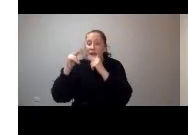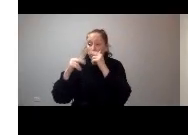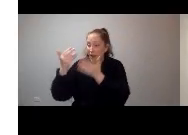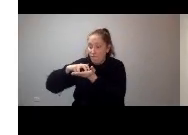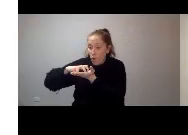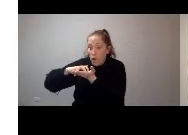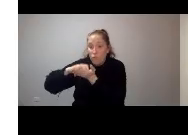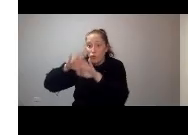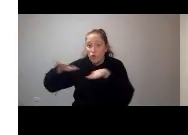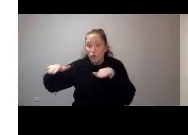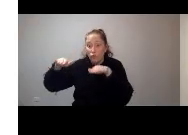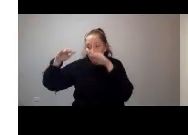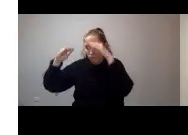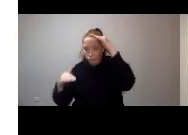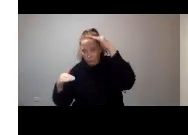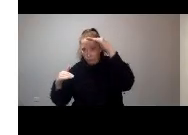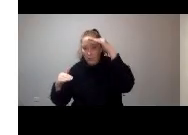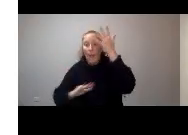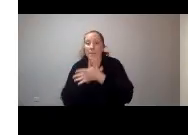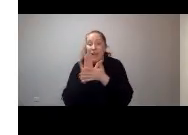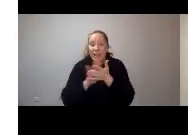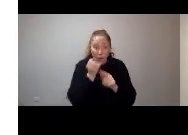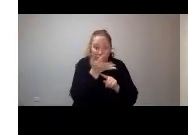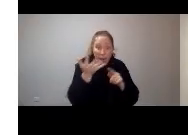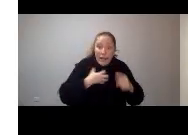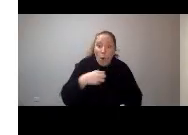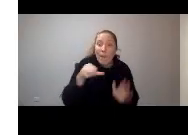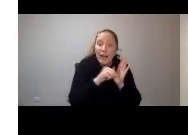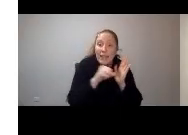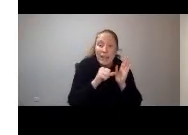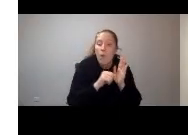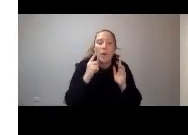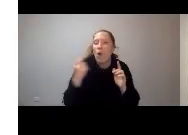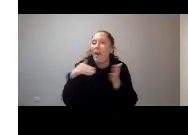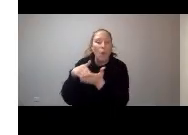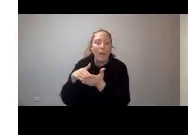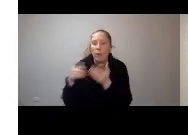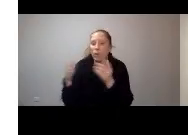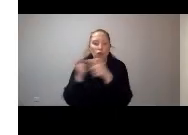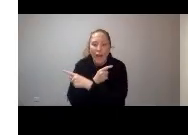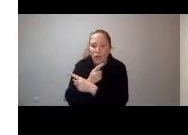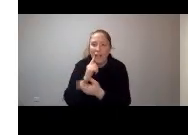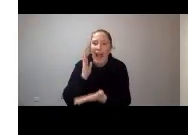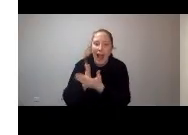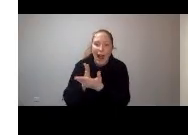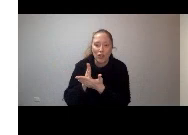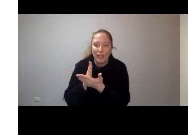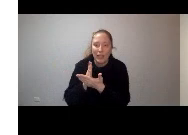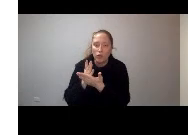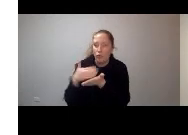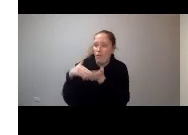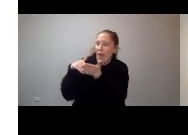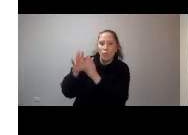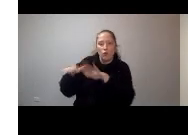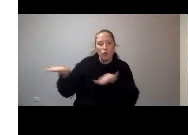In other words, despite spending more money, we are not shifting the dials on the things that are important for children. And I put this as a provocation.